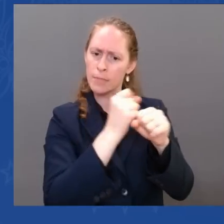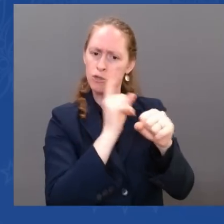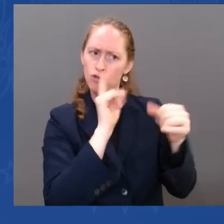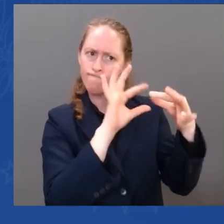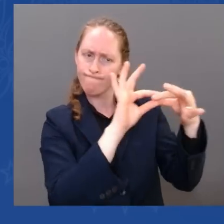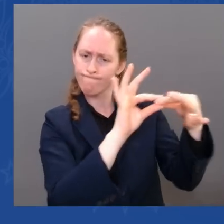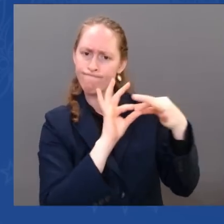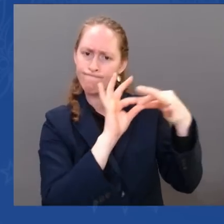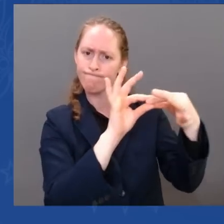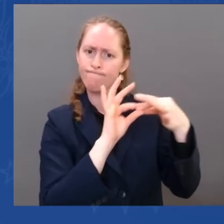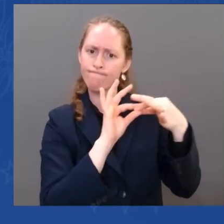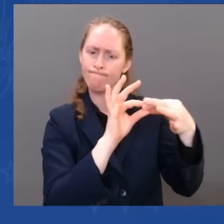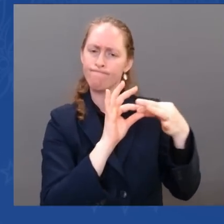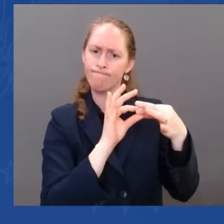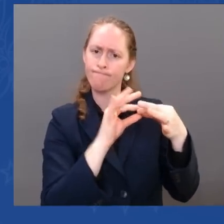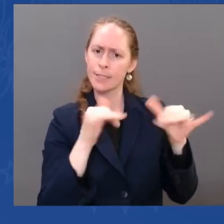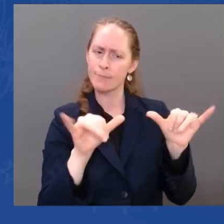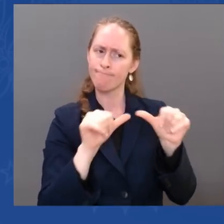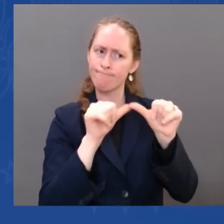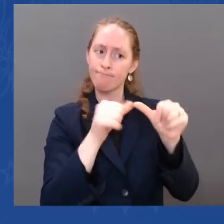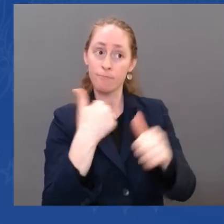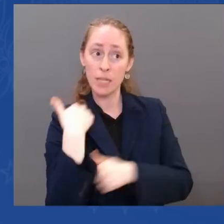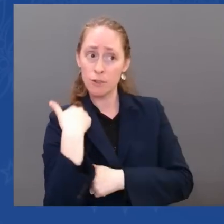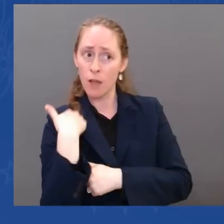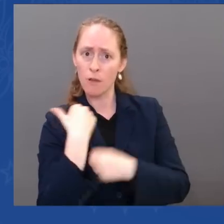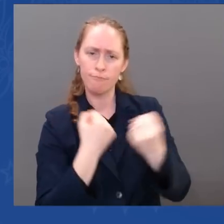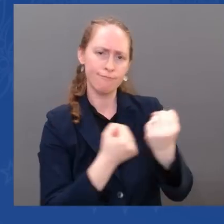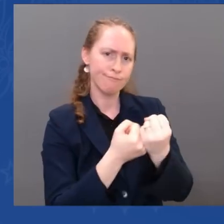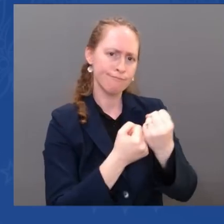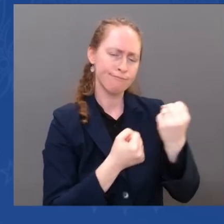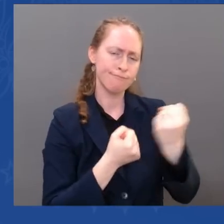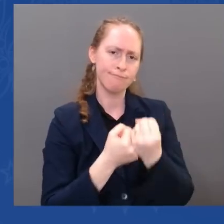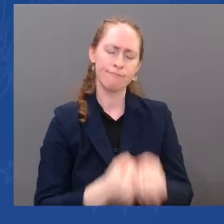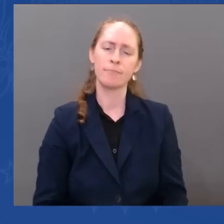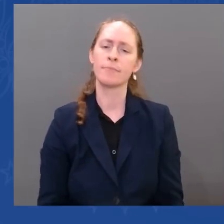for the acquisition of a squadron of F-35 aircraft,